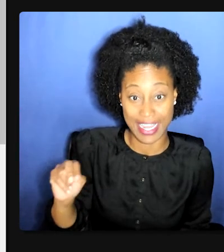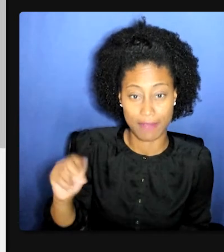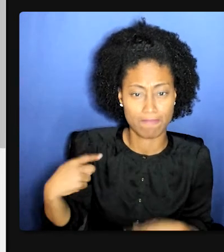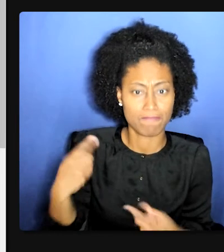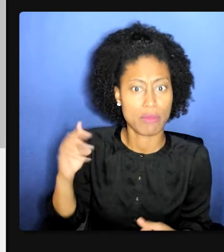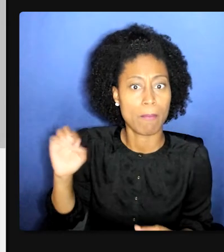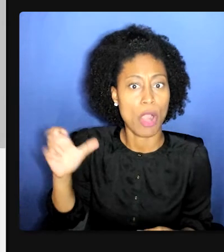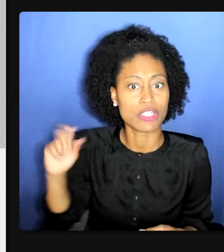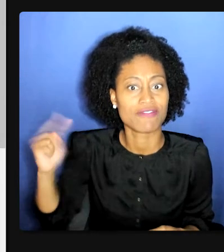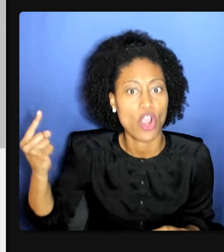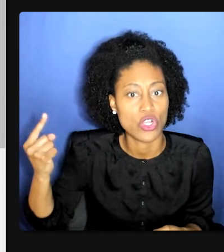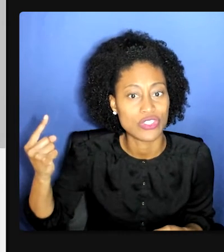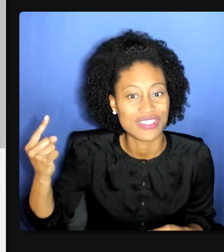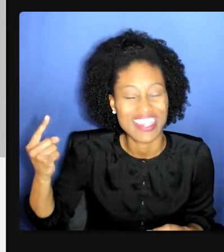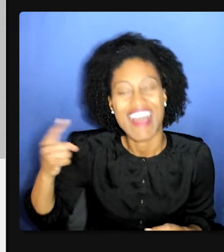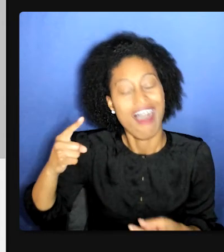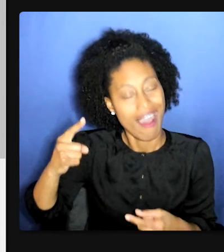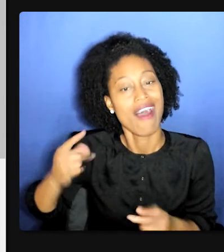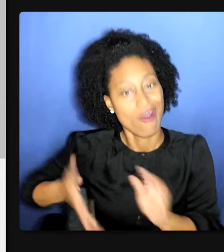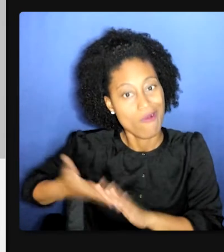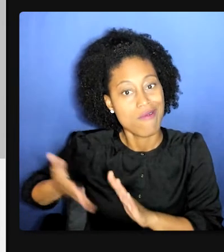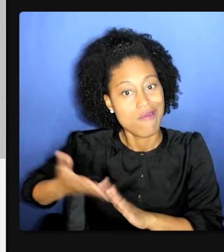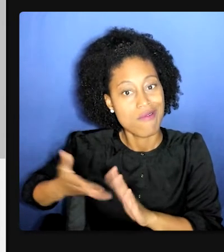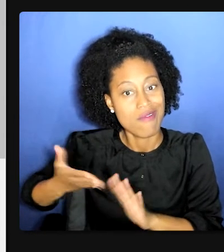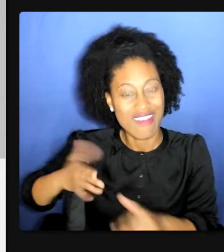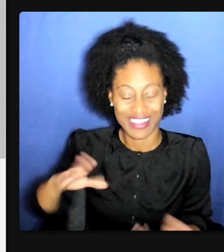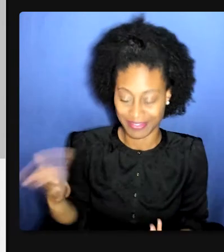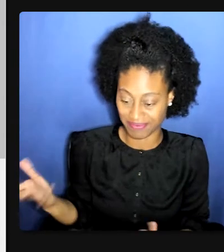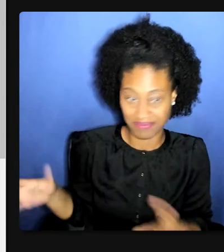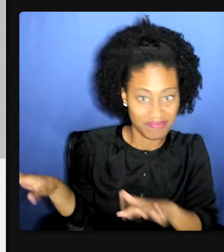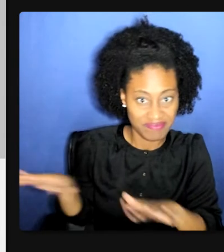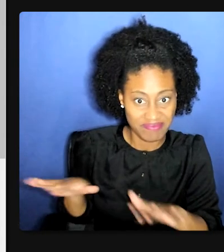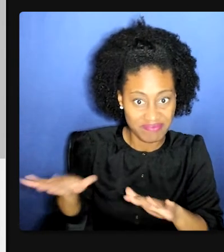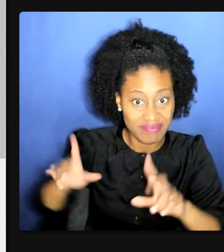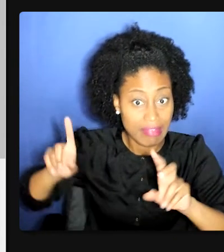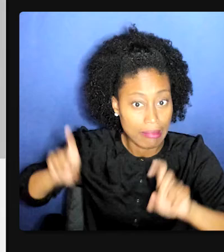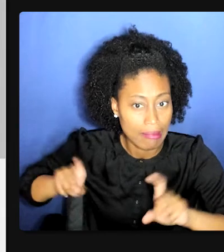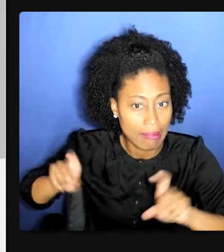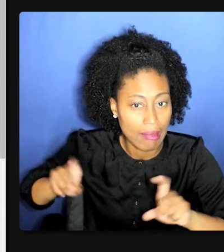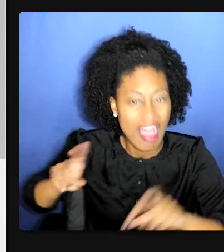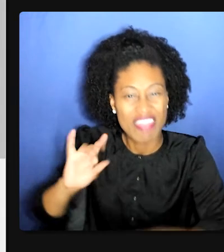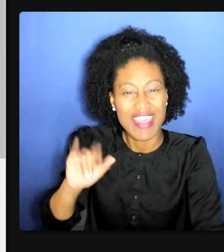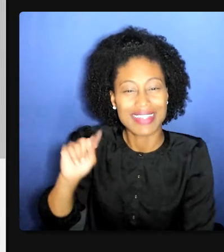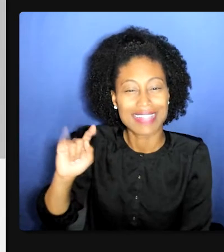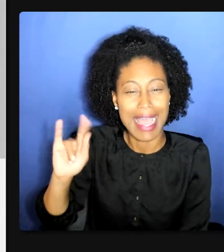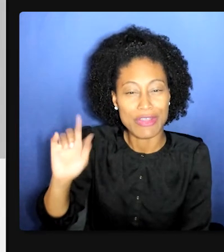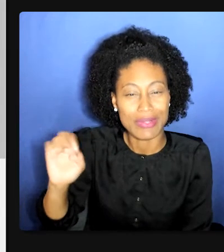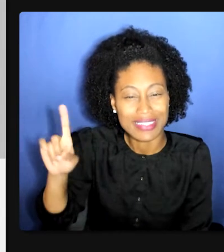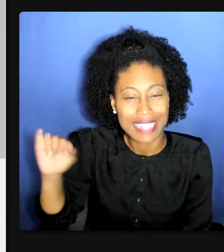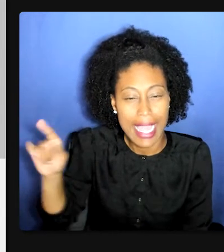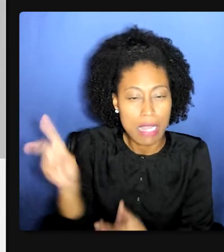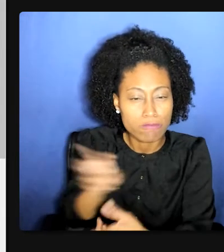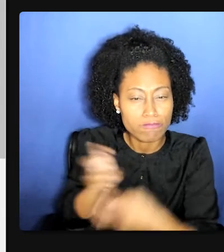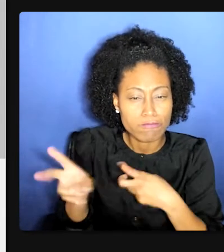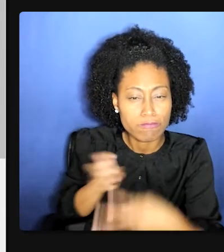As this particular experiment is running on title data, the exclusion group comes into play automatically.